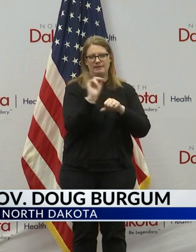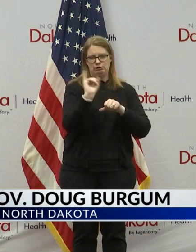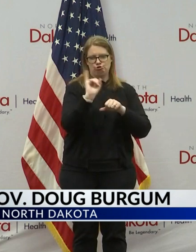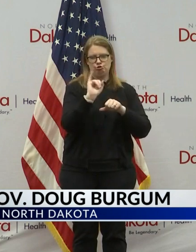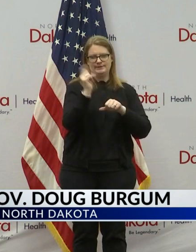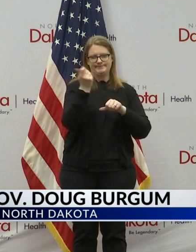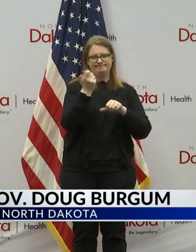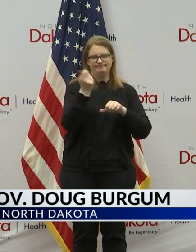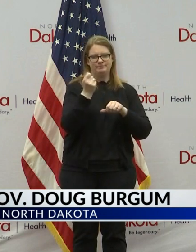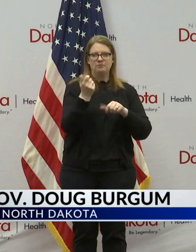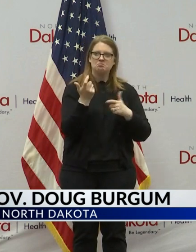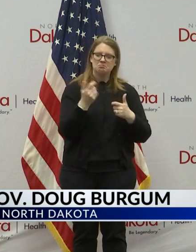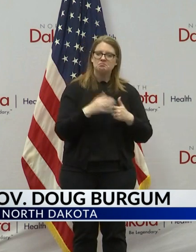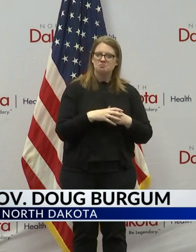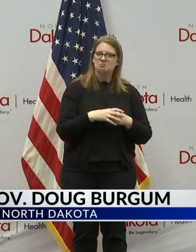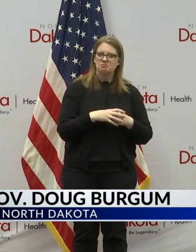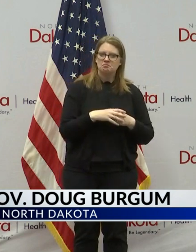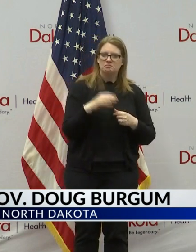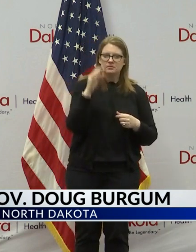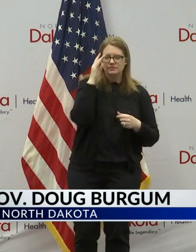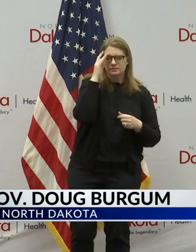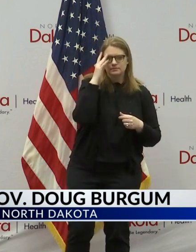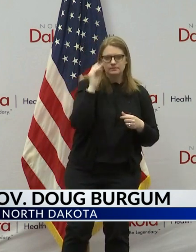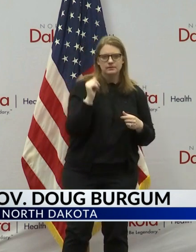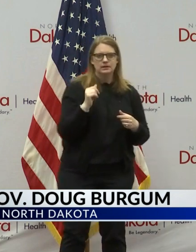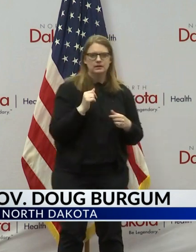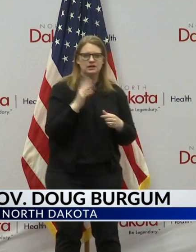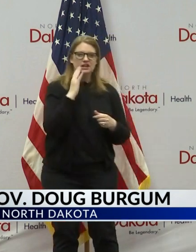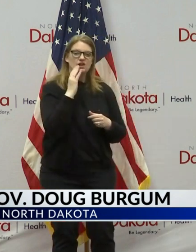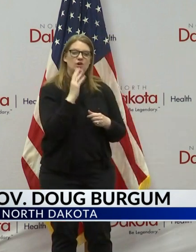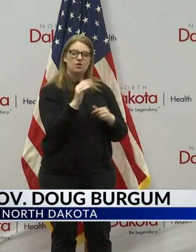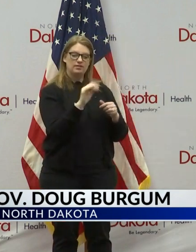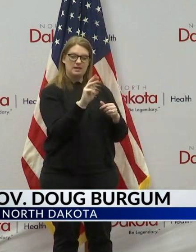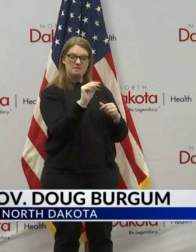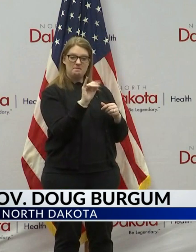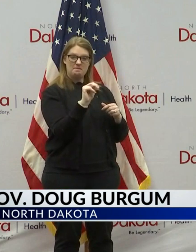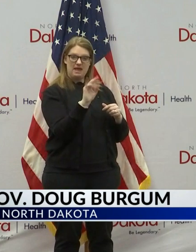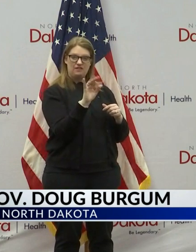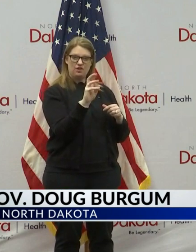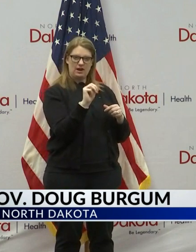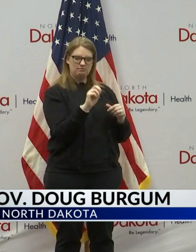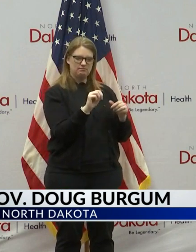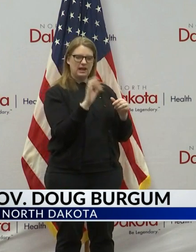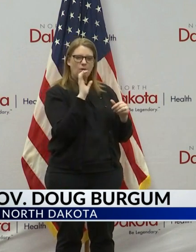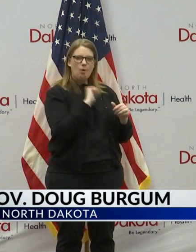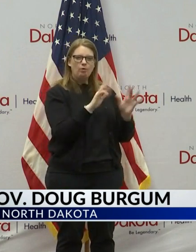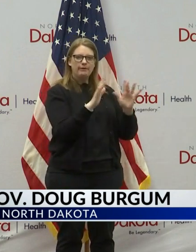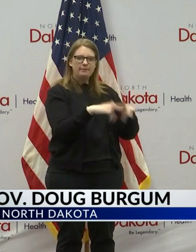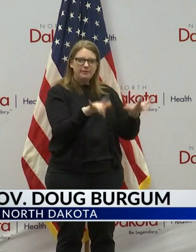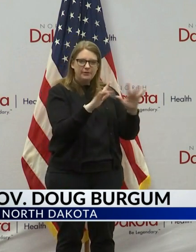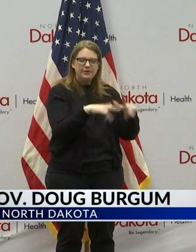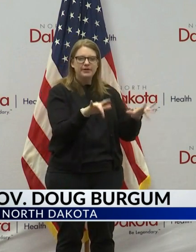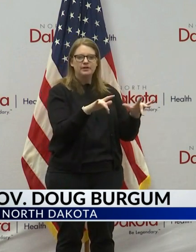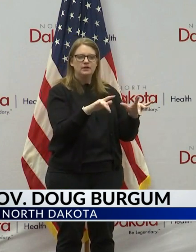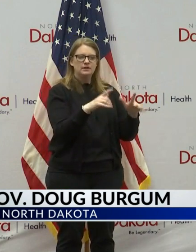RELATING TO THE UNEMPLOYMENT INSURANCE. WE'RE MAKING GOOD PROGRESS ON